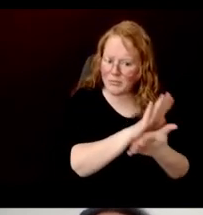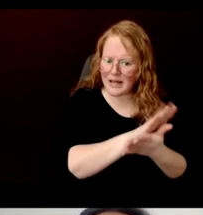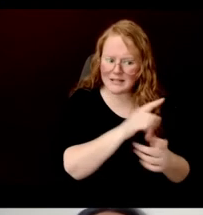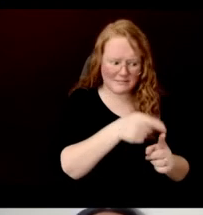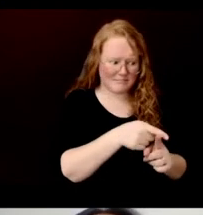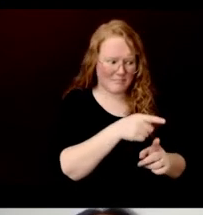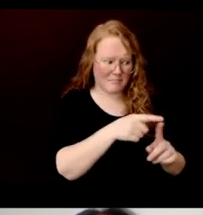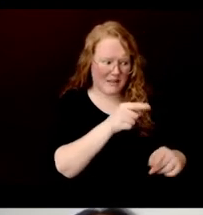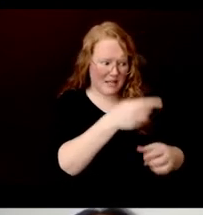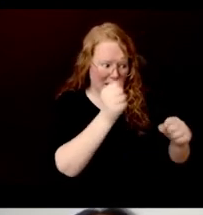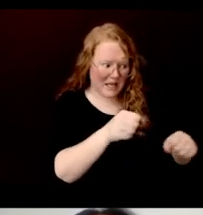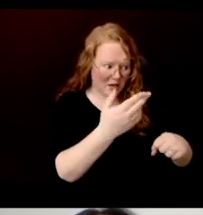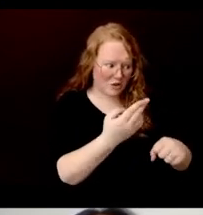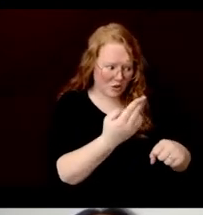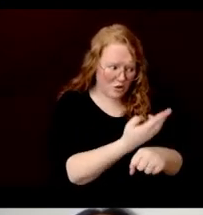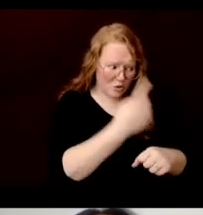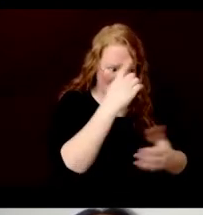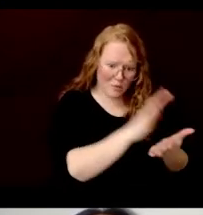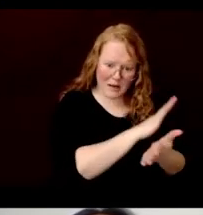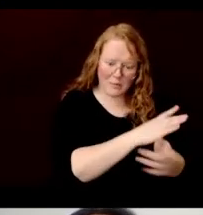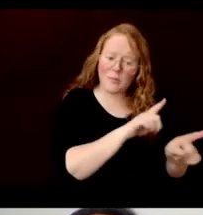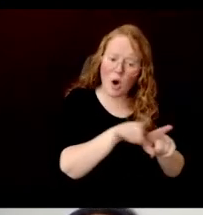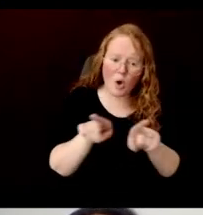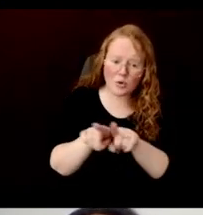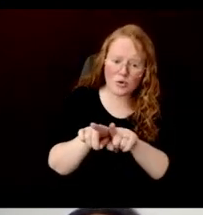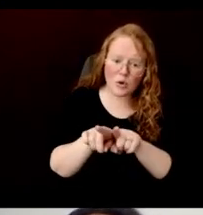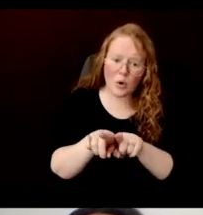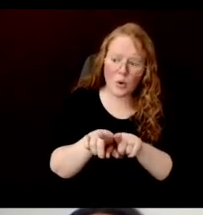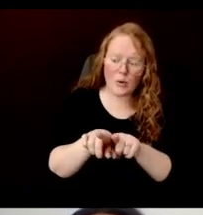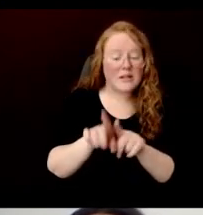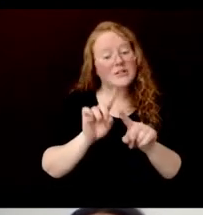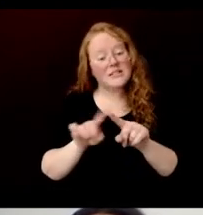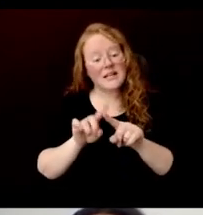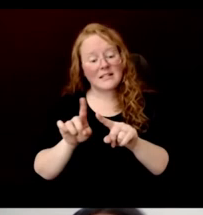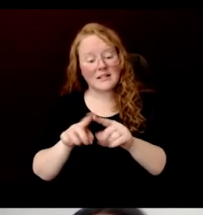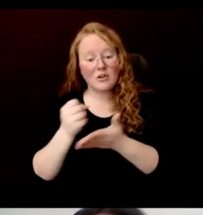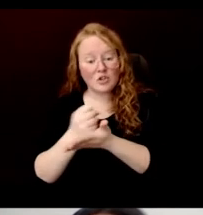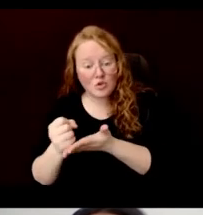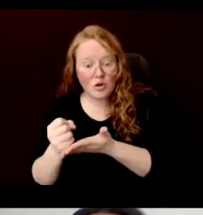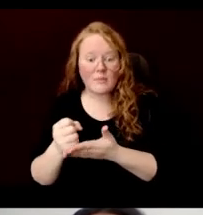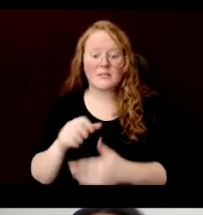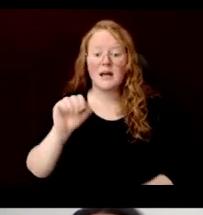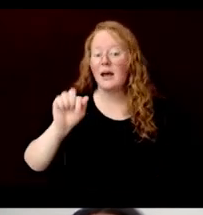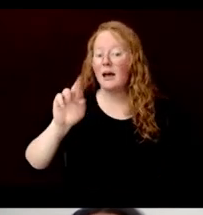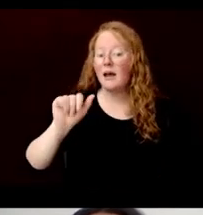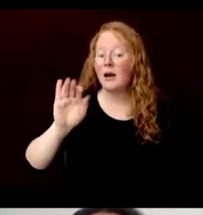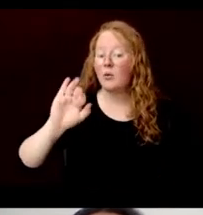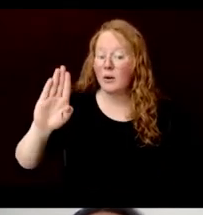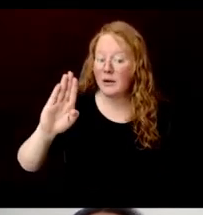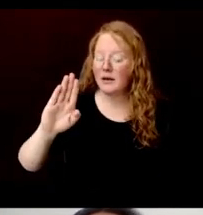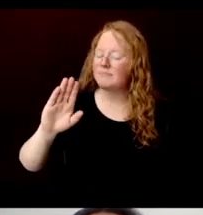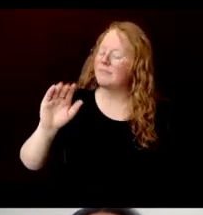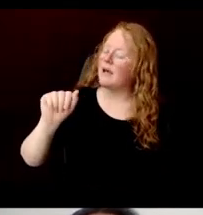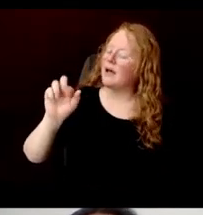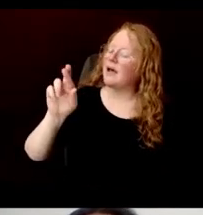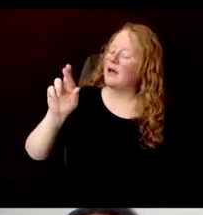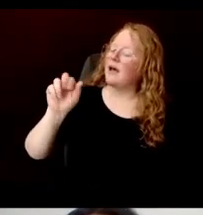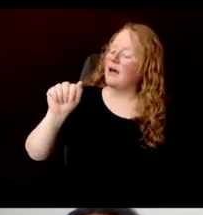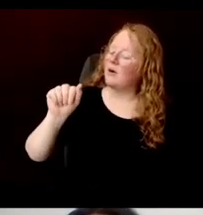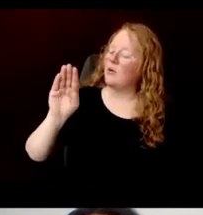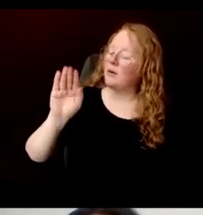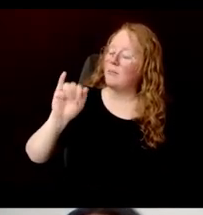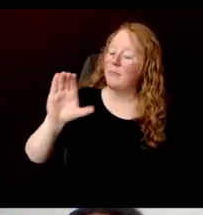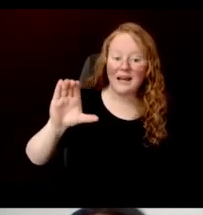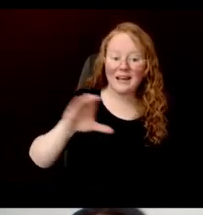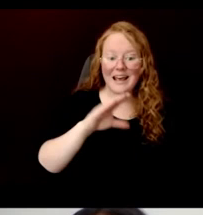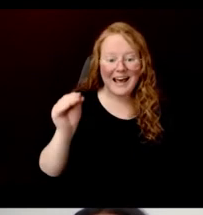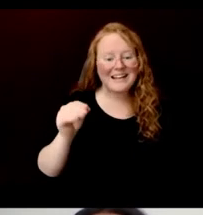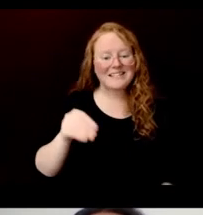but also, there have been arabic and indigenous scripts used for writing languages in the Philippines,